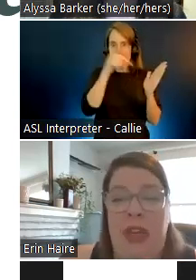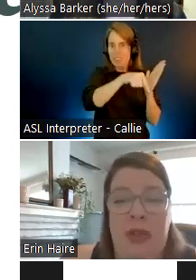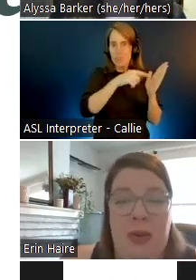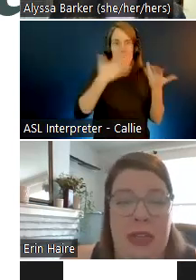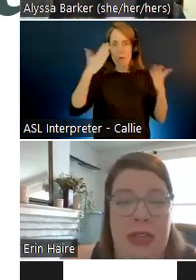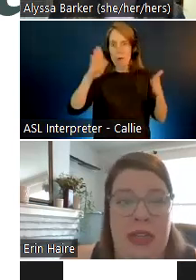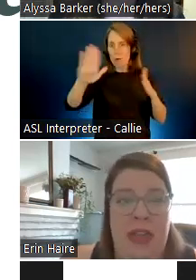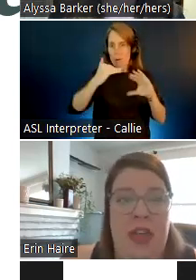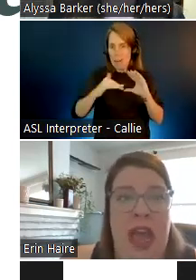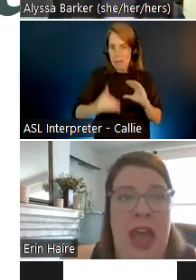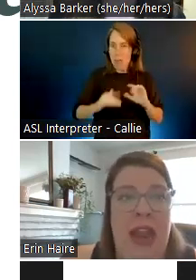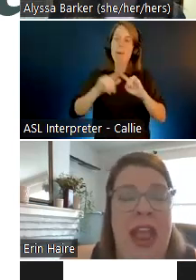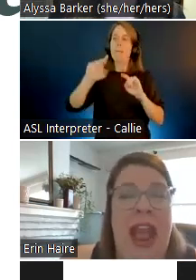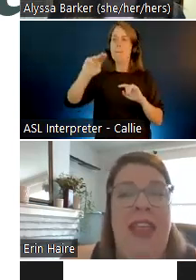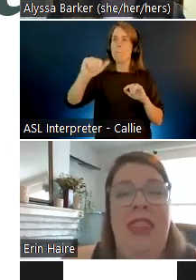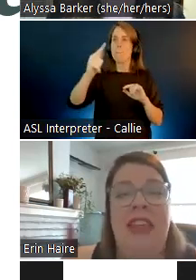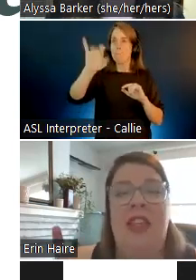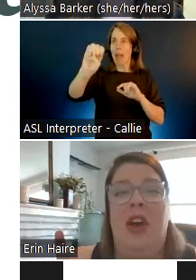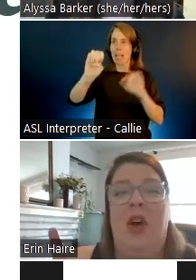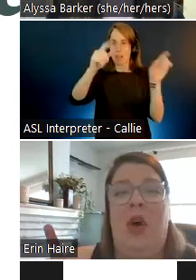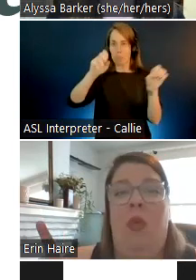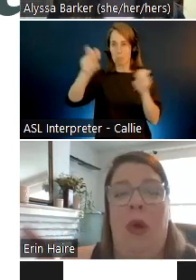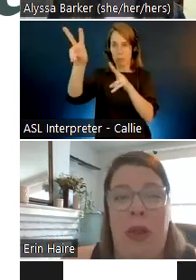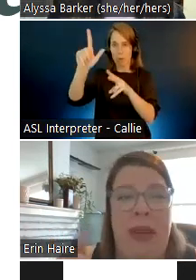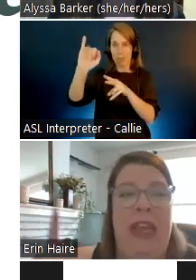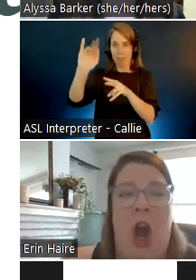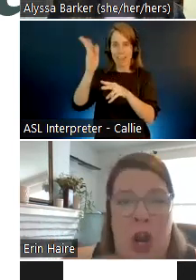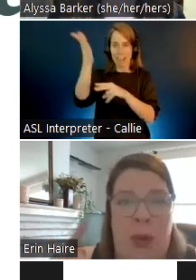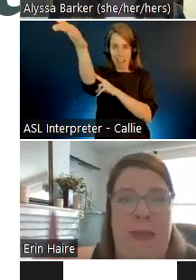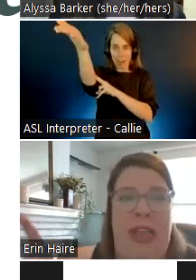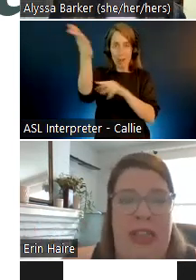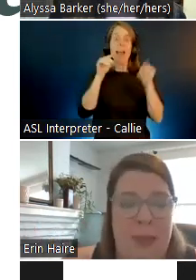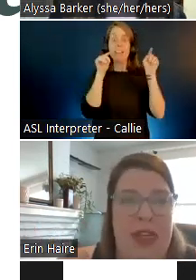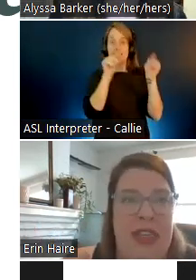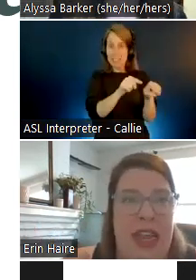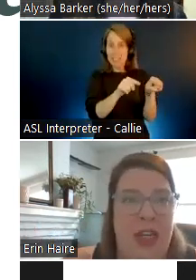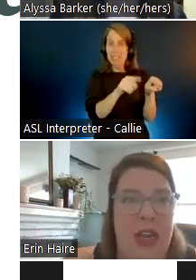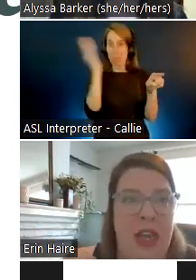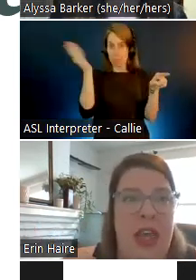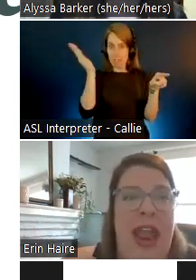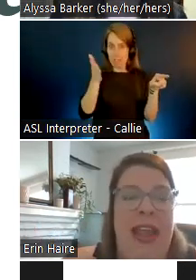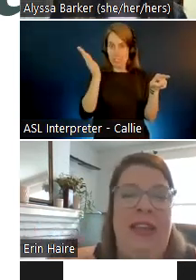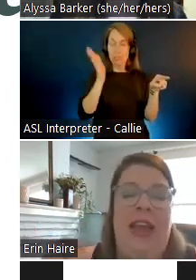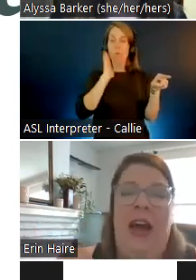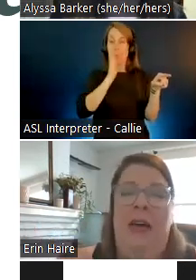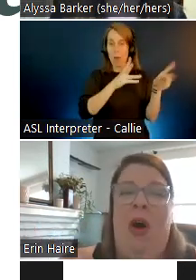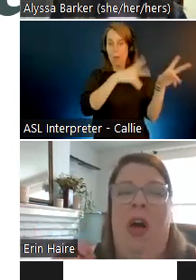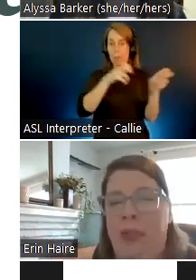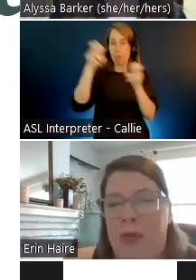resources in the chat and this will be on our website this presentation and um all of these